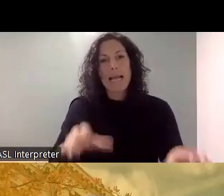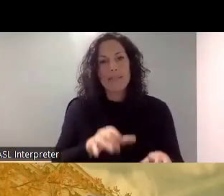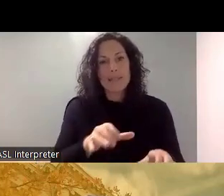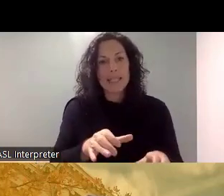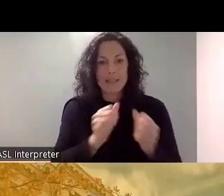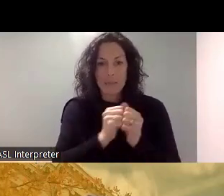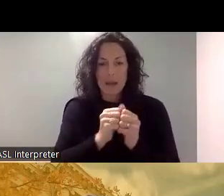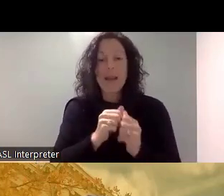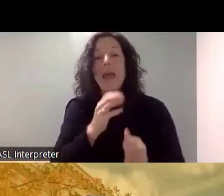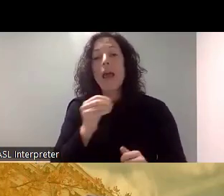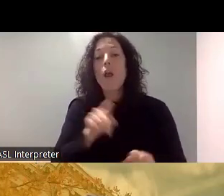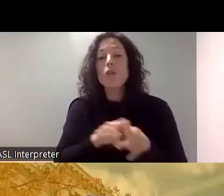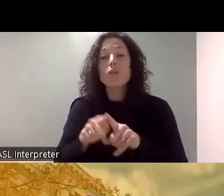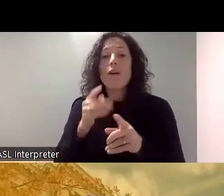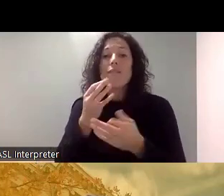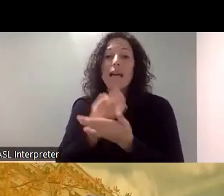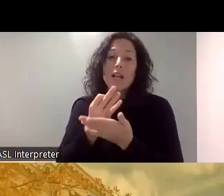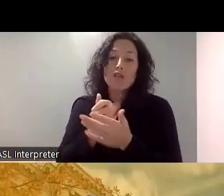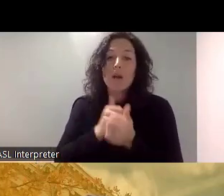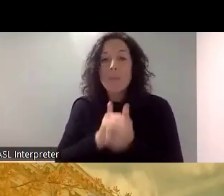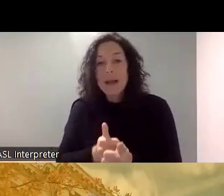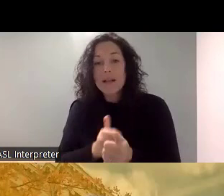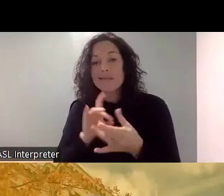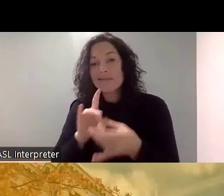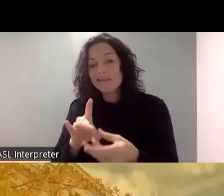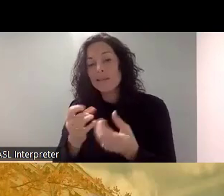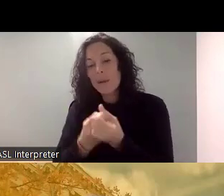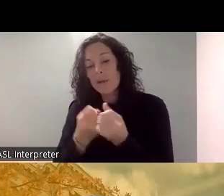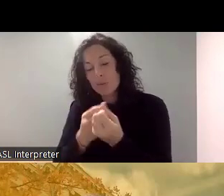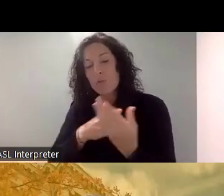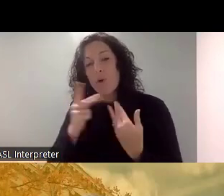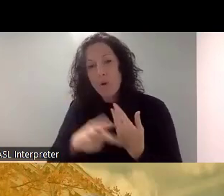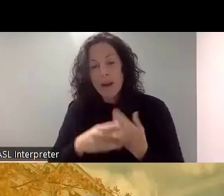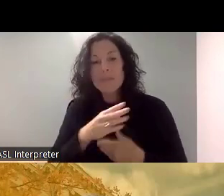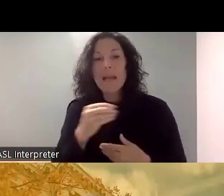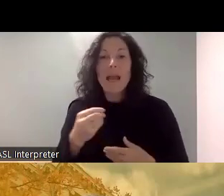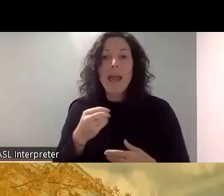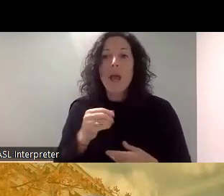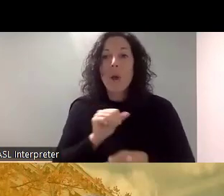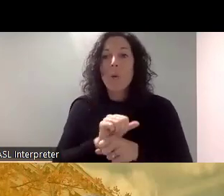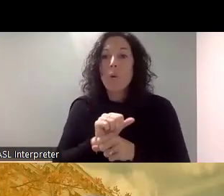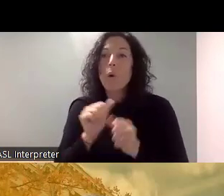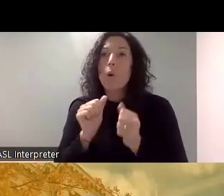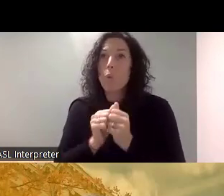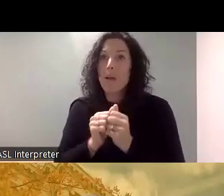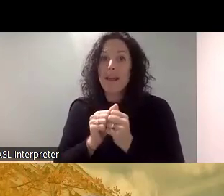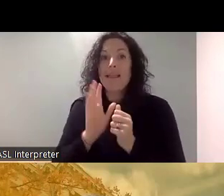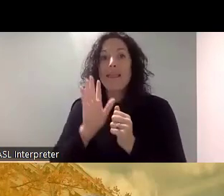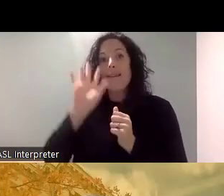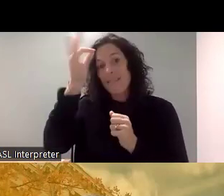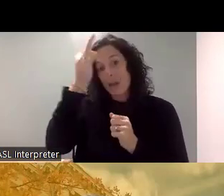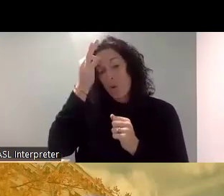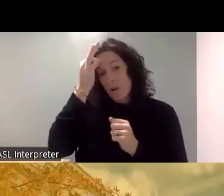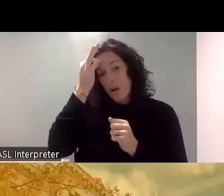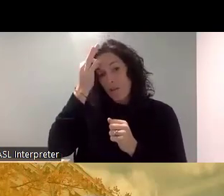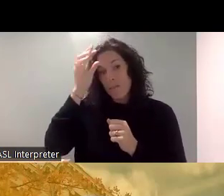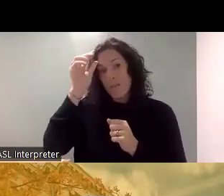also does financial compliance regarding sponsored programs and works with the federal government on a great indirect cost rate.